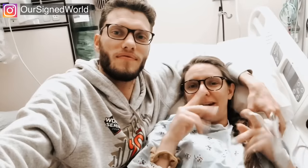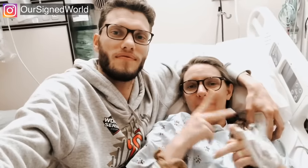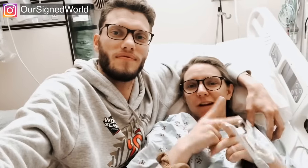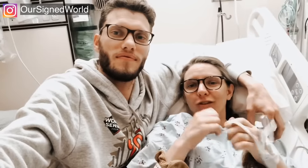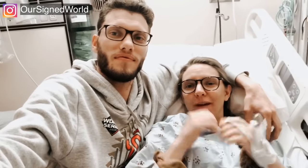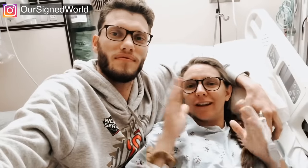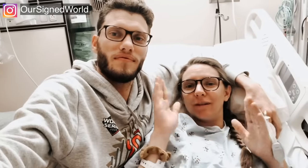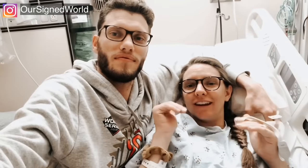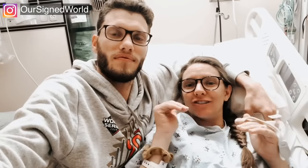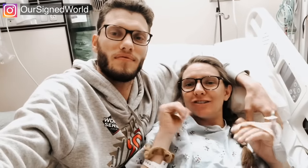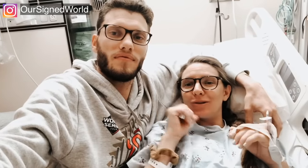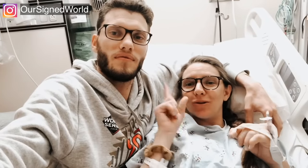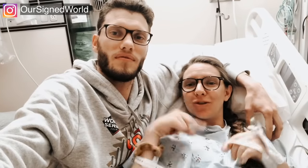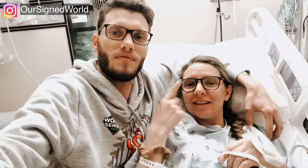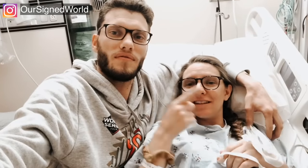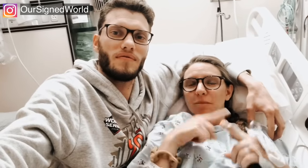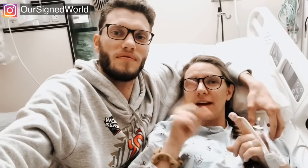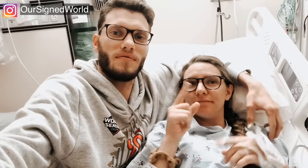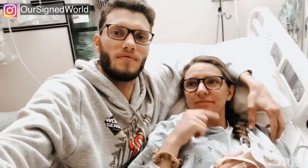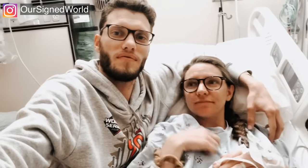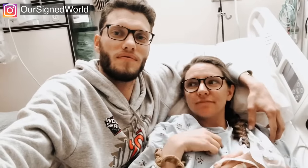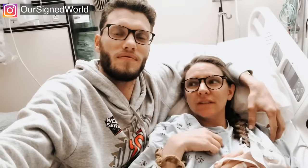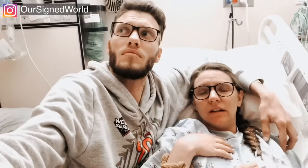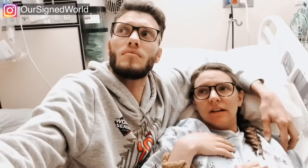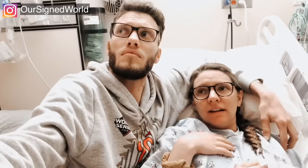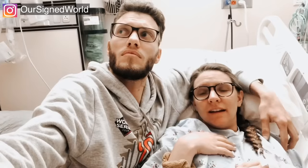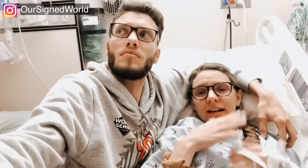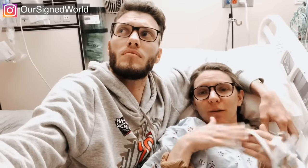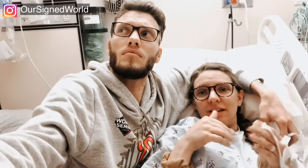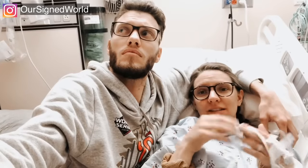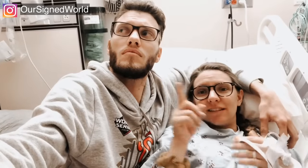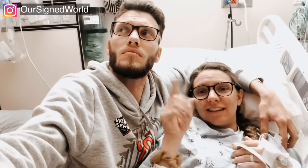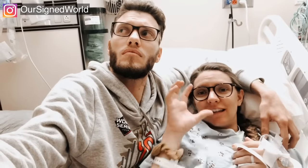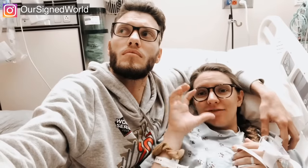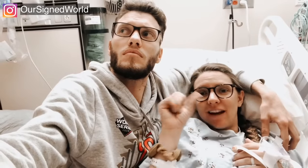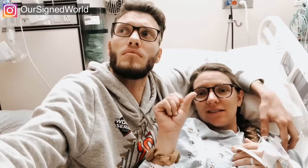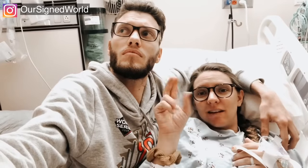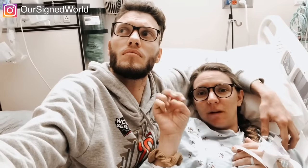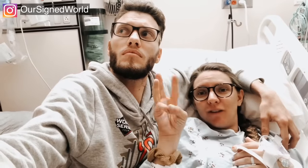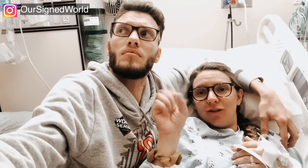I need to be careful with my expectation so I don't go crazy. Anyways he's fascinated by the news.